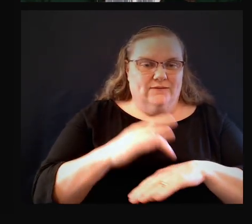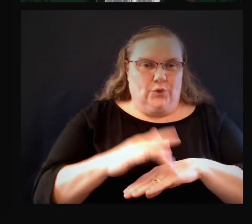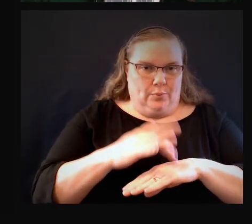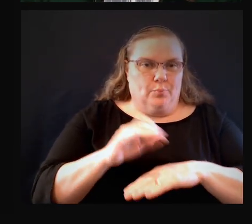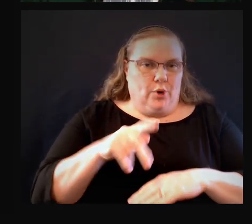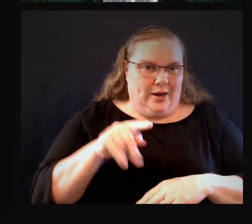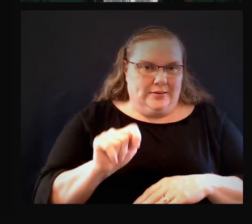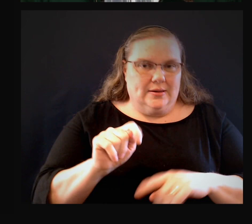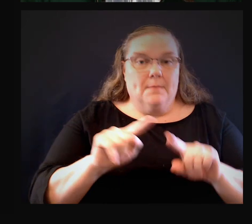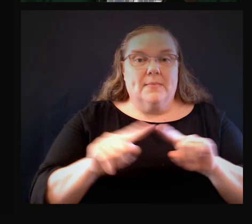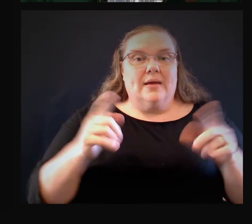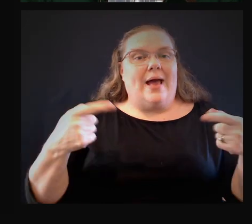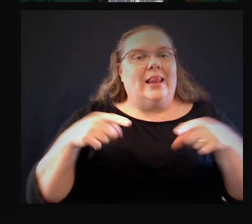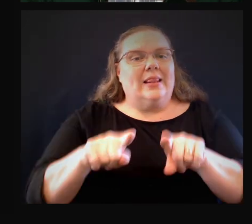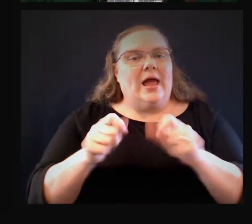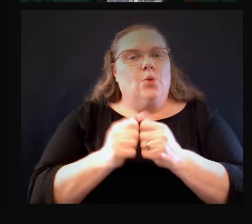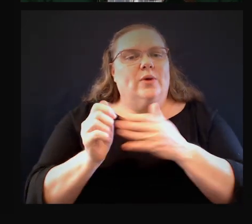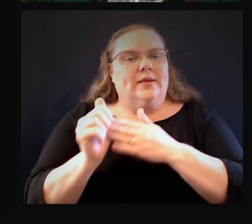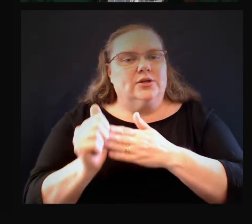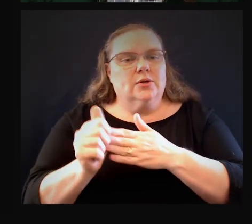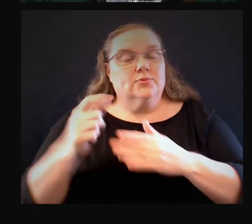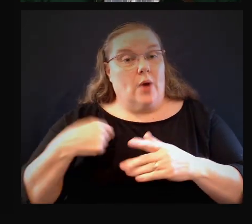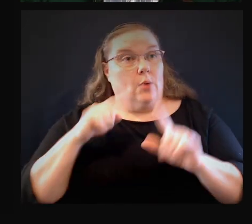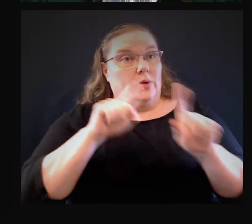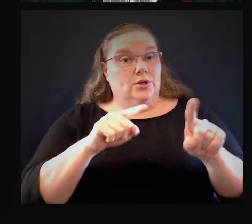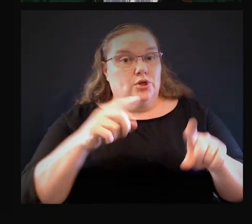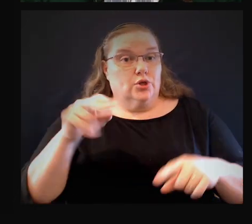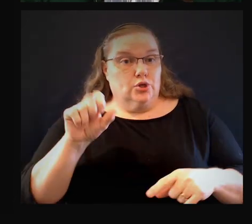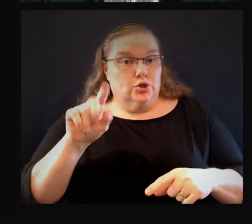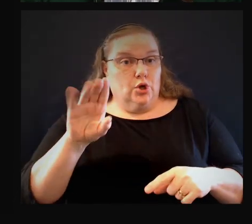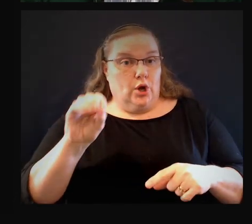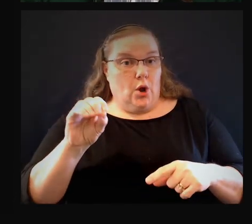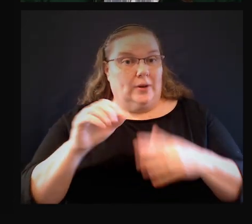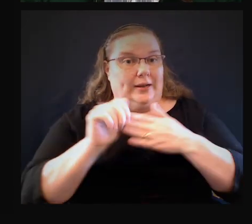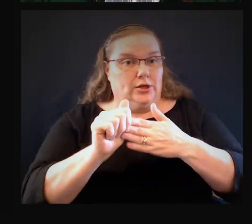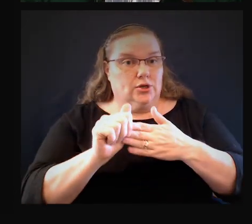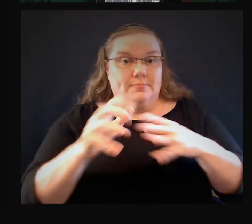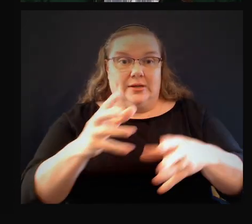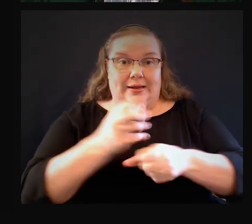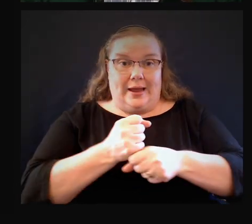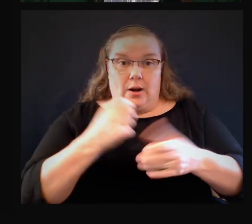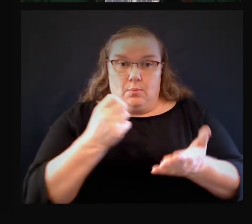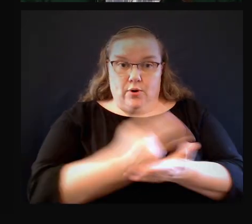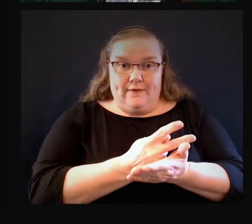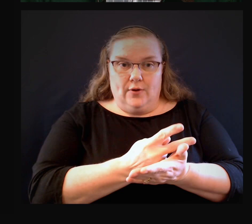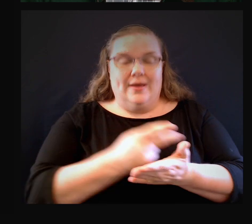When I went to our studio leadership to get approval, I wanted to convince them that this was a necessary effort.